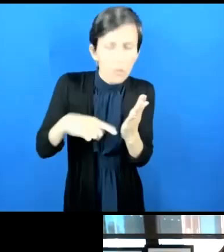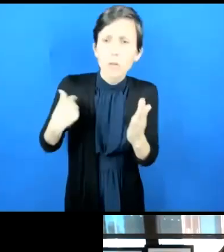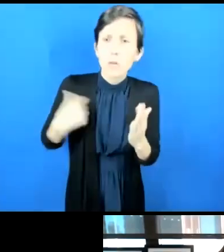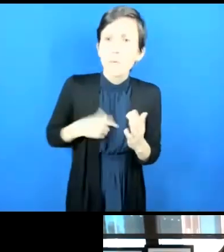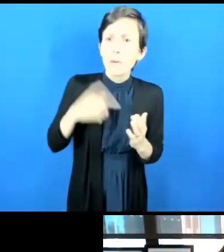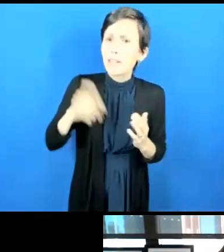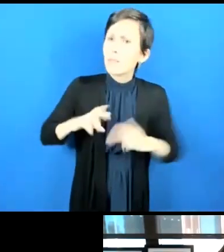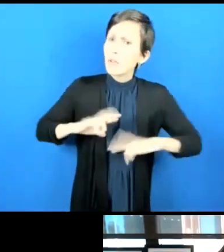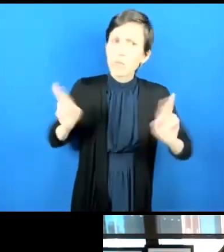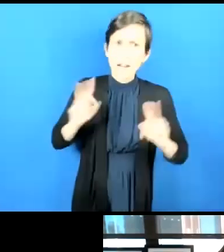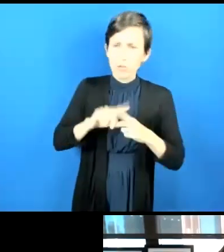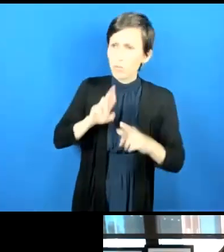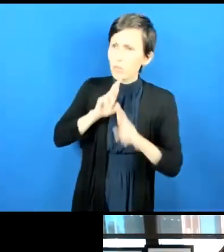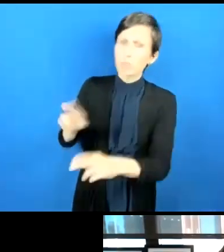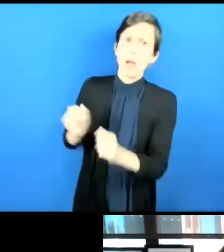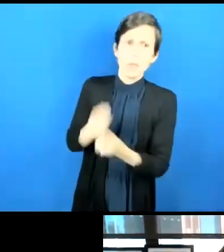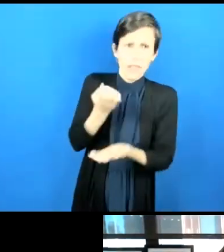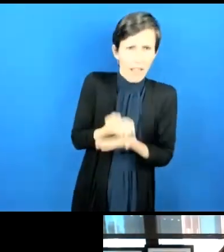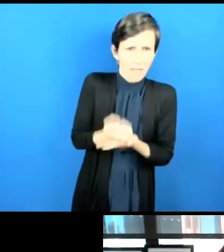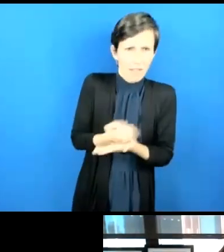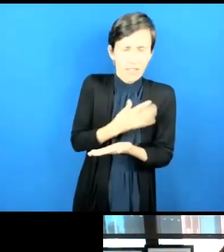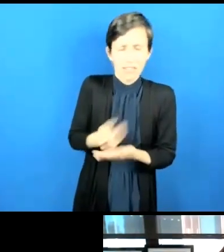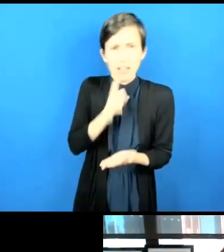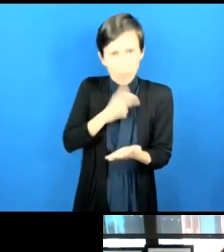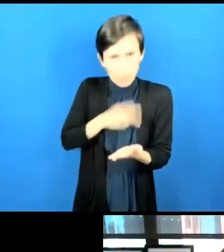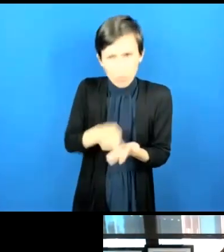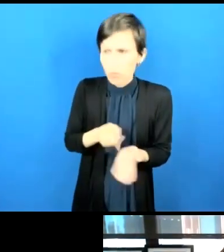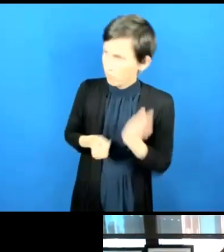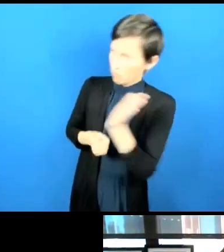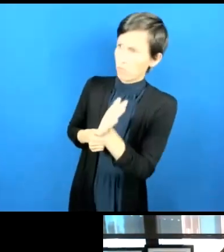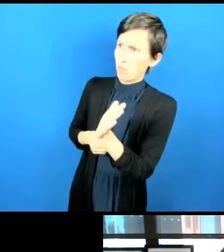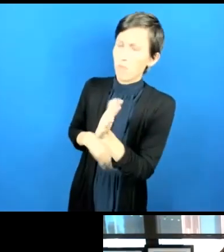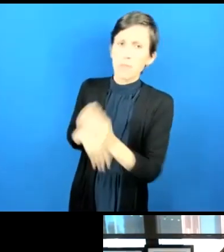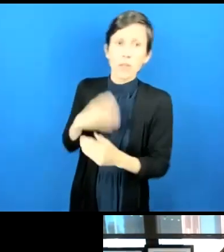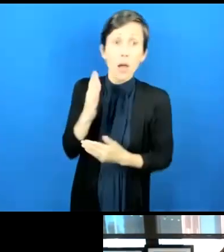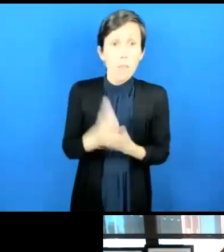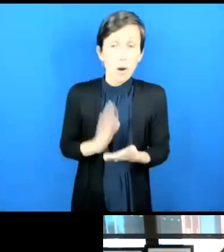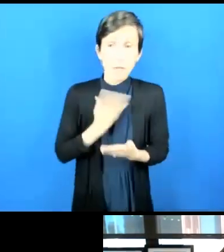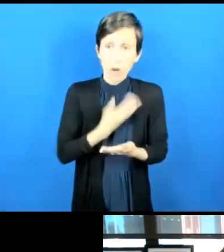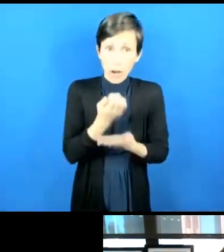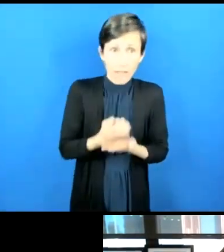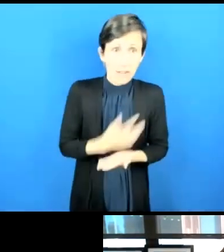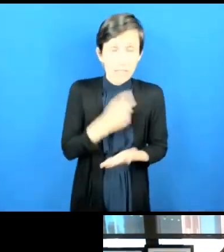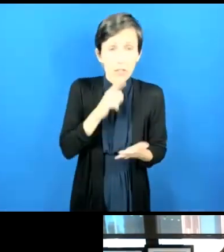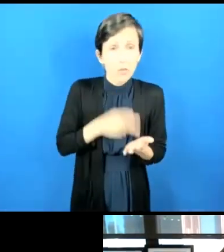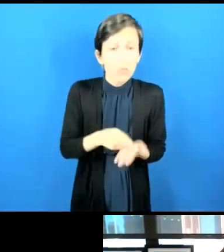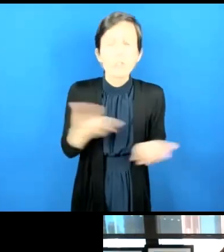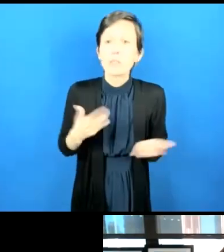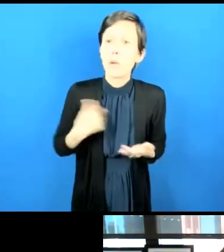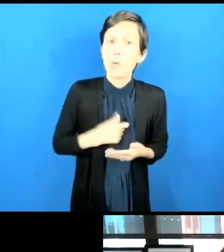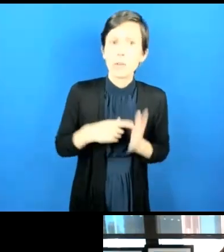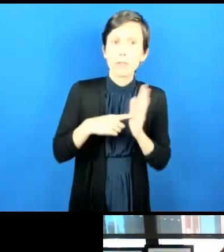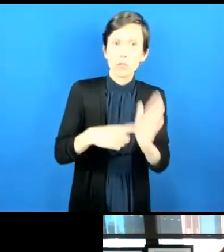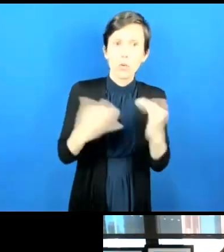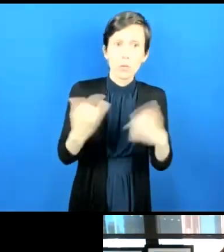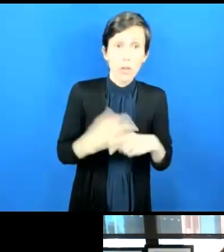and counter with evidence and truth. Part of the evidence and truth is what we presented today and much more. And part is taking,